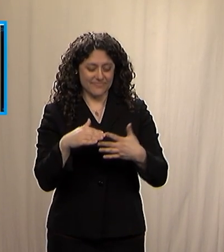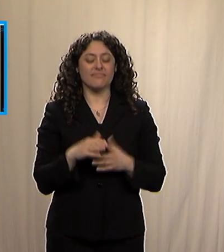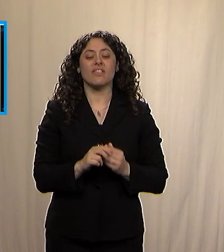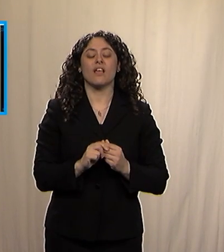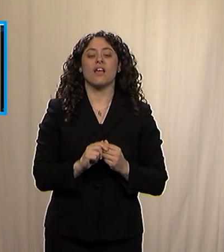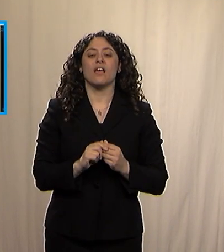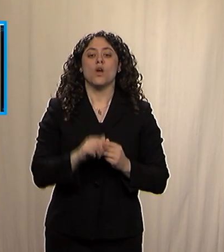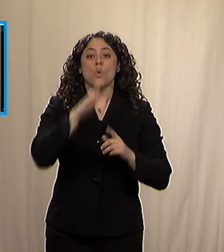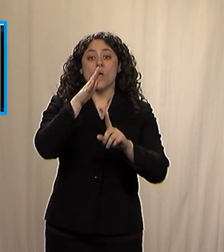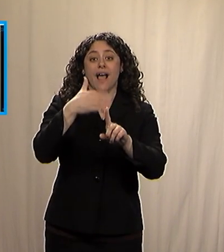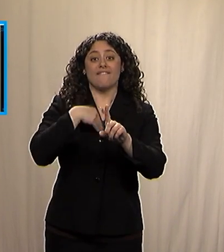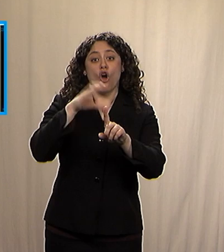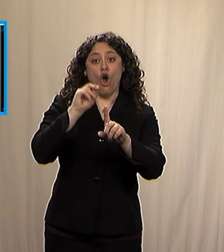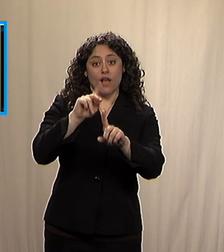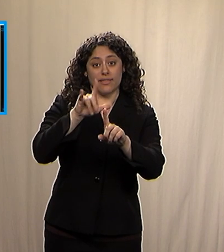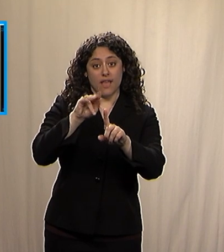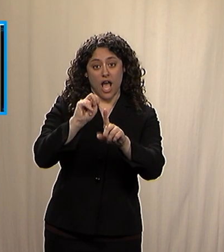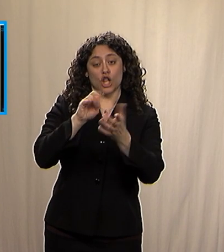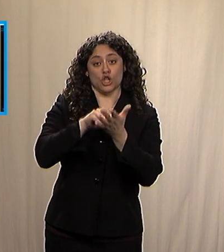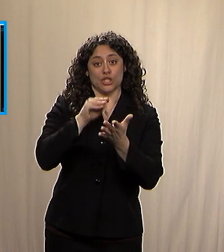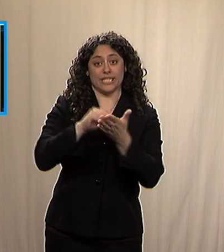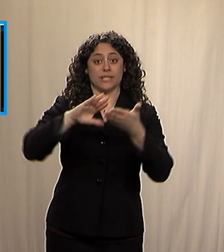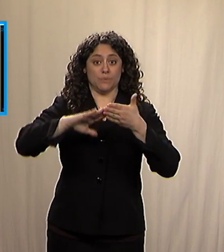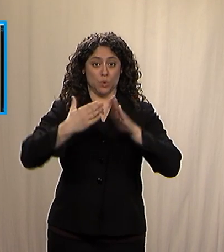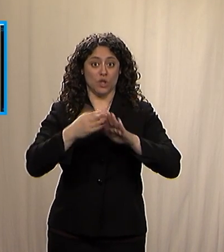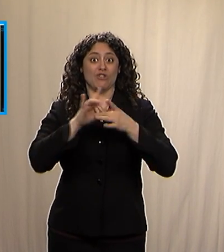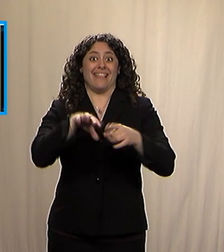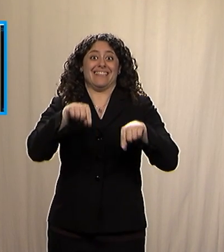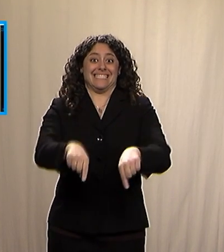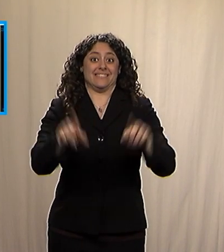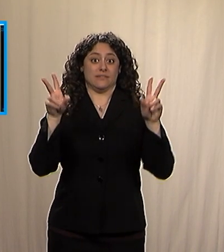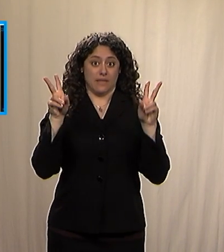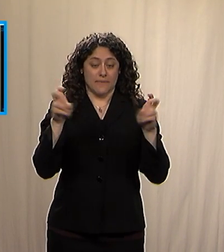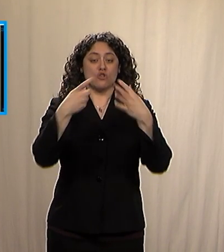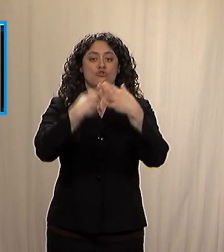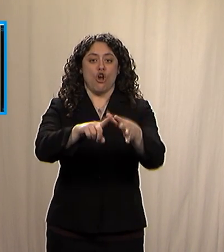learning community on this topic starting on January 7th.